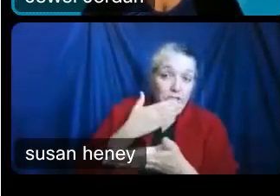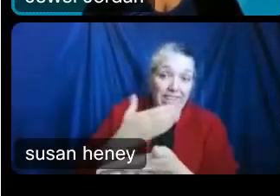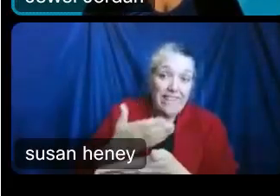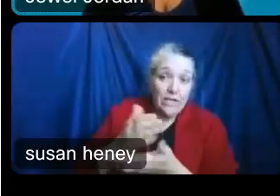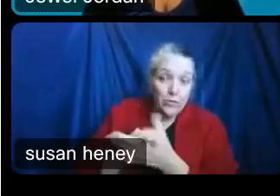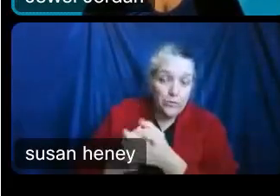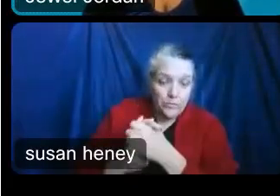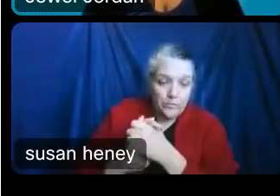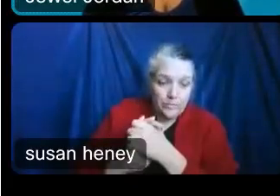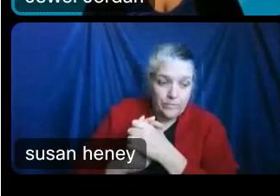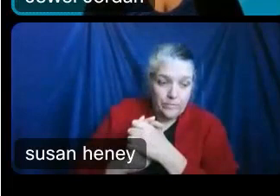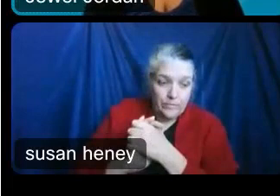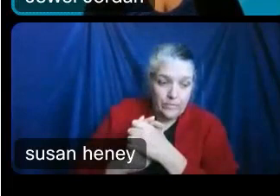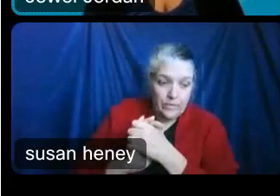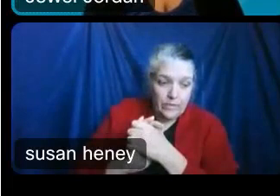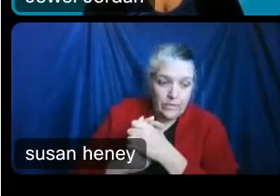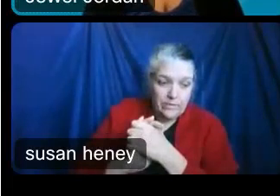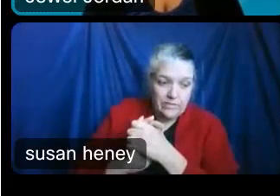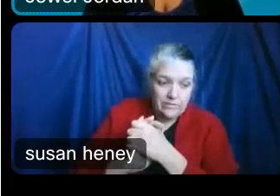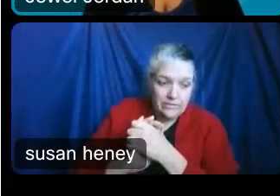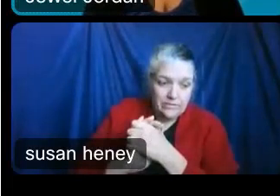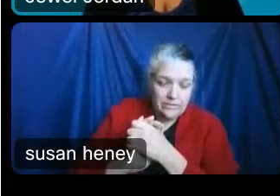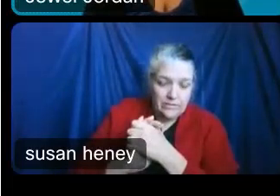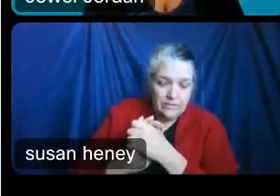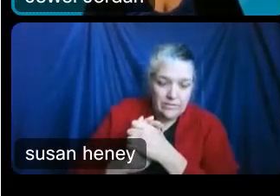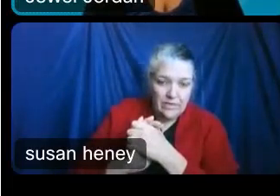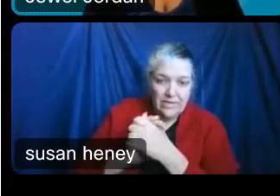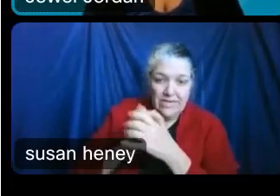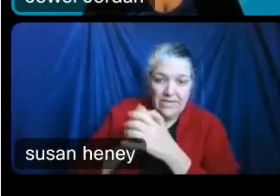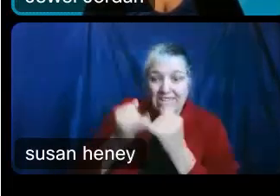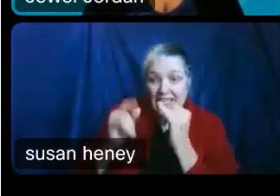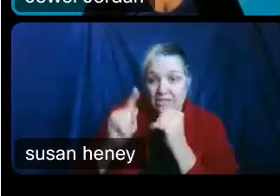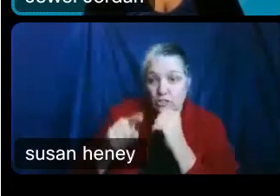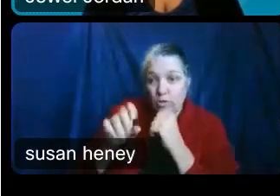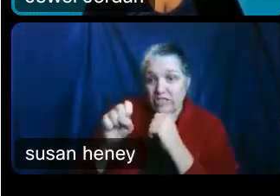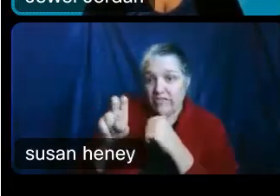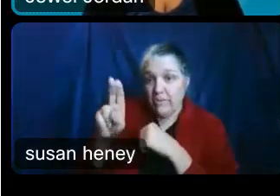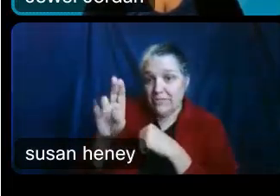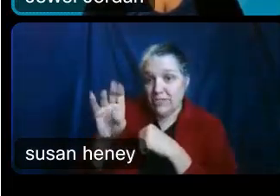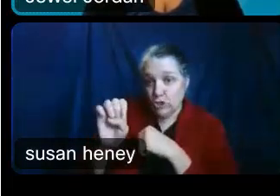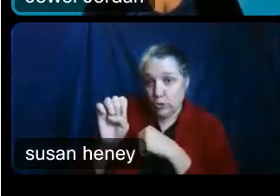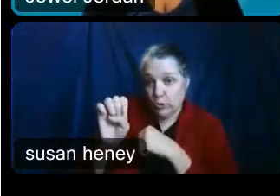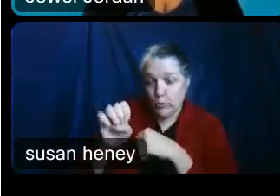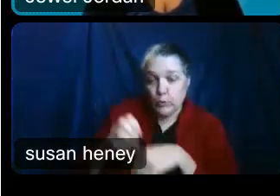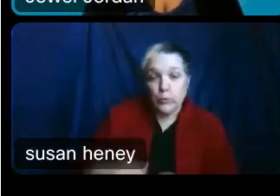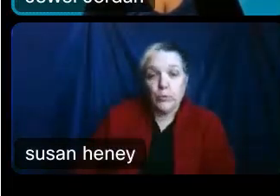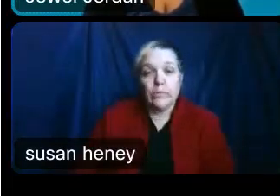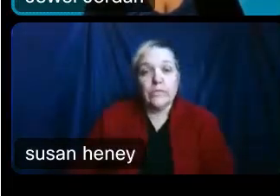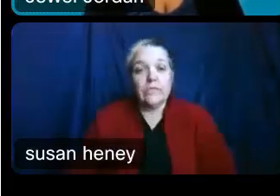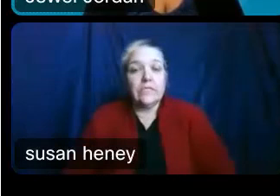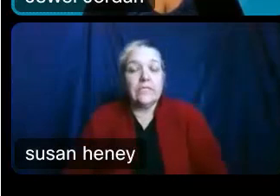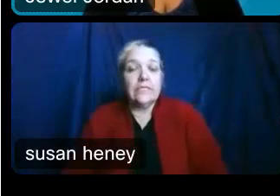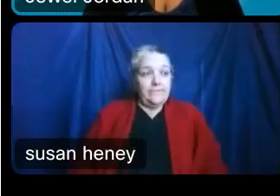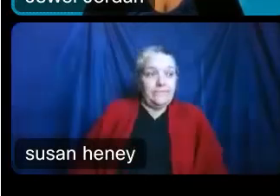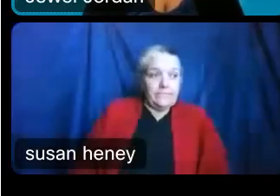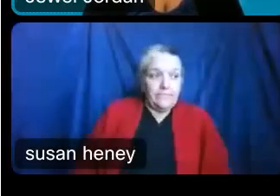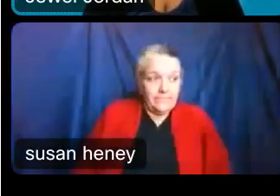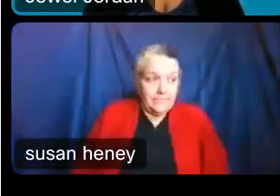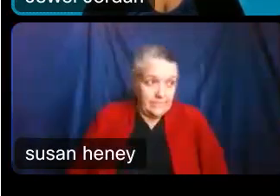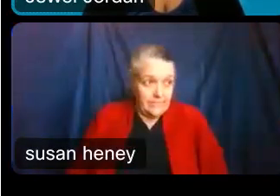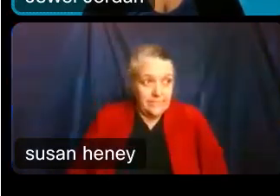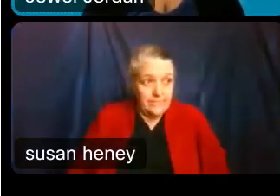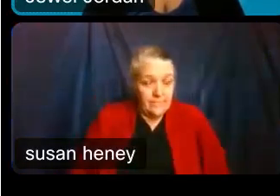We’ll take the last question from Sue. Sue unmute your microphone when prompted. It looks